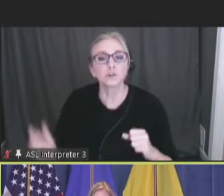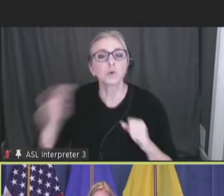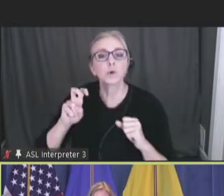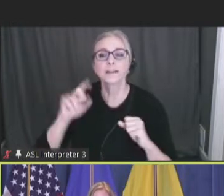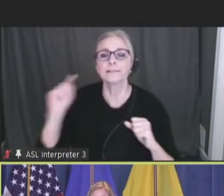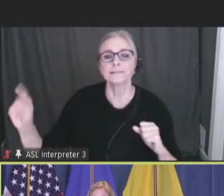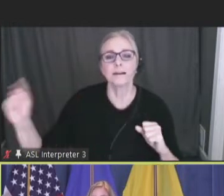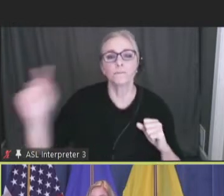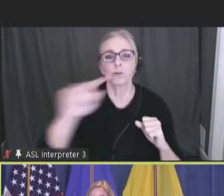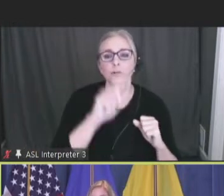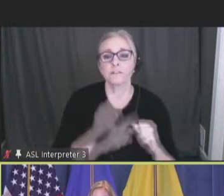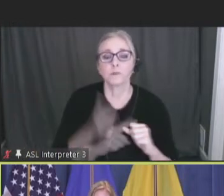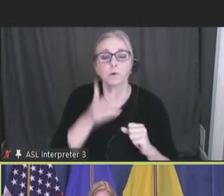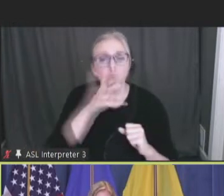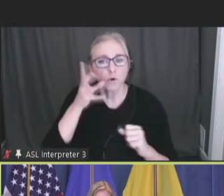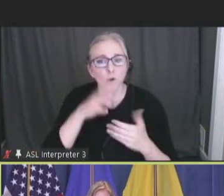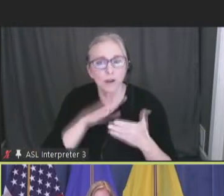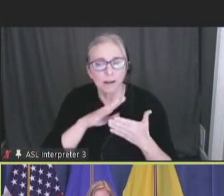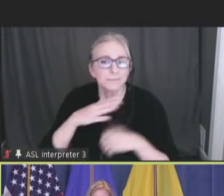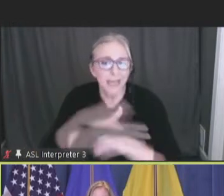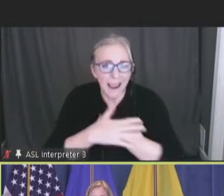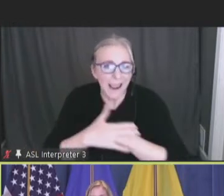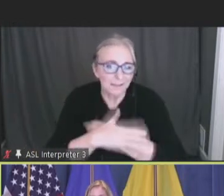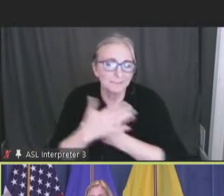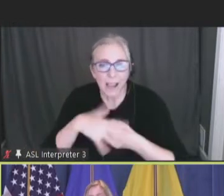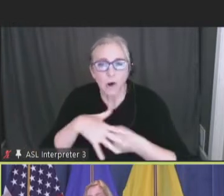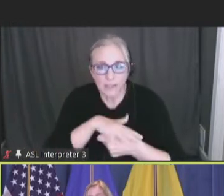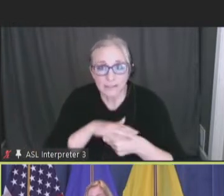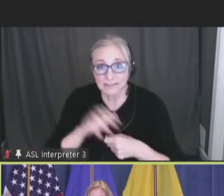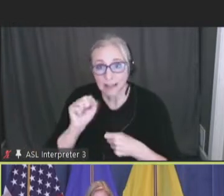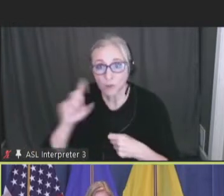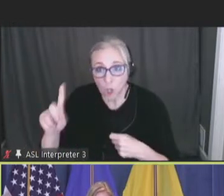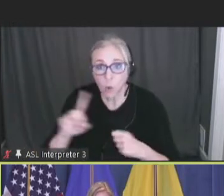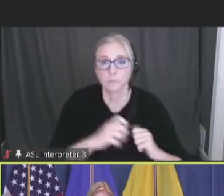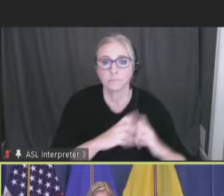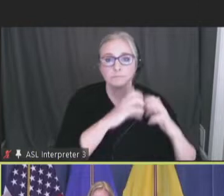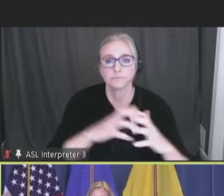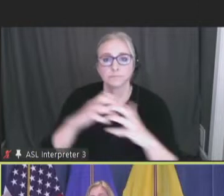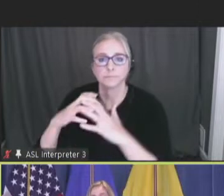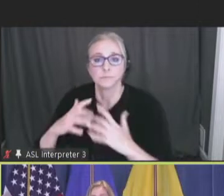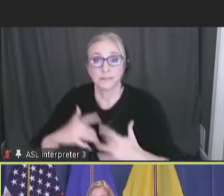rural areas in Southern Dakota where they would put pop-up events. They would do barn quilting,